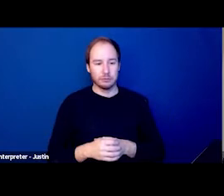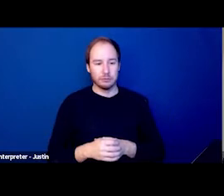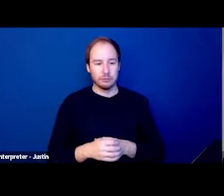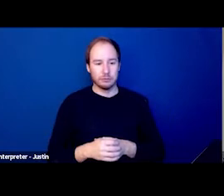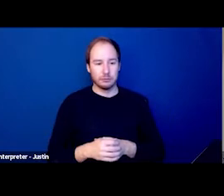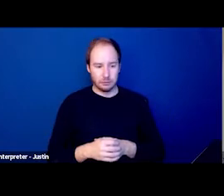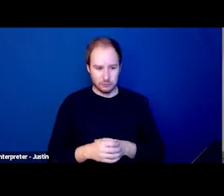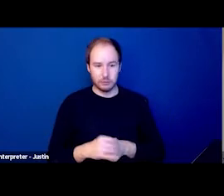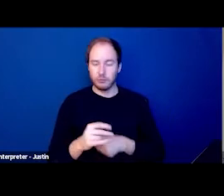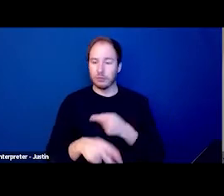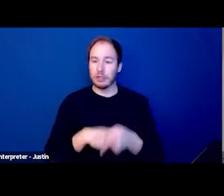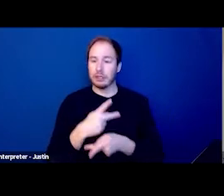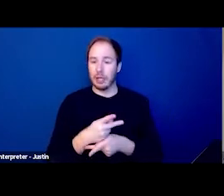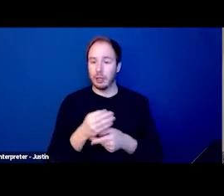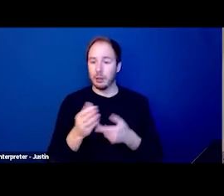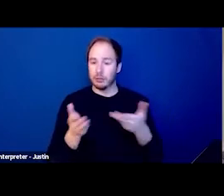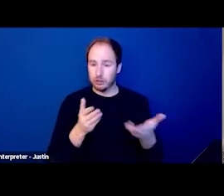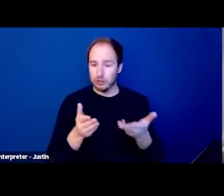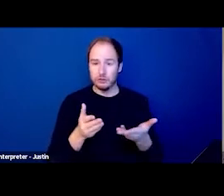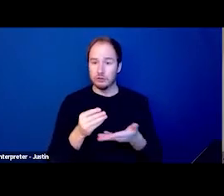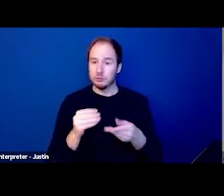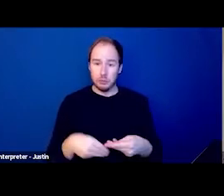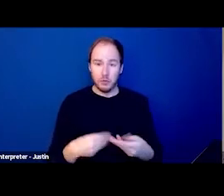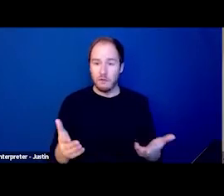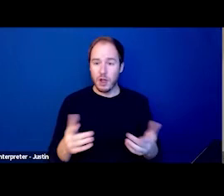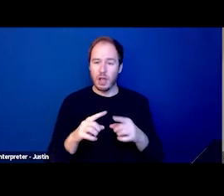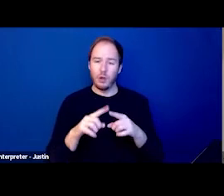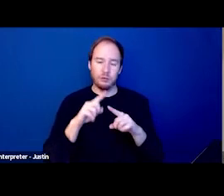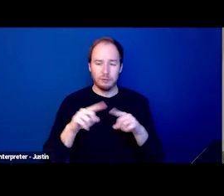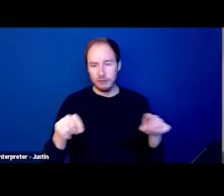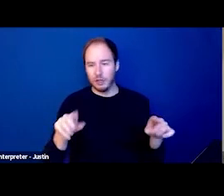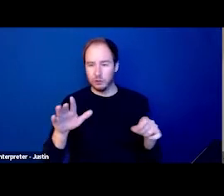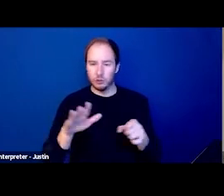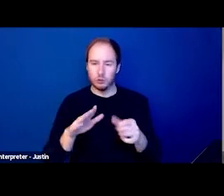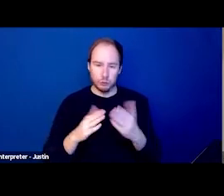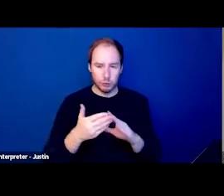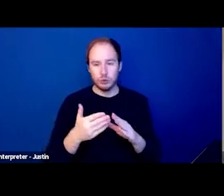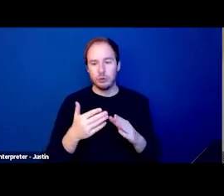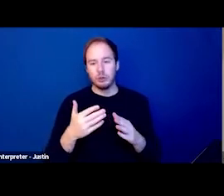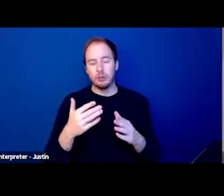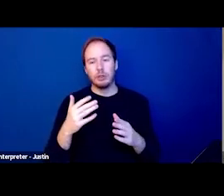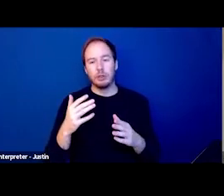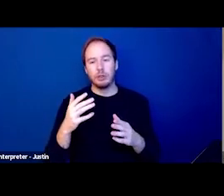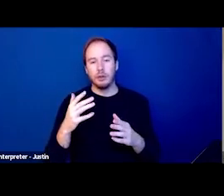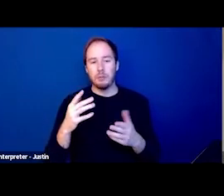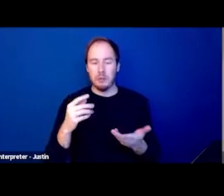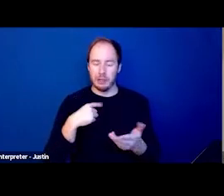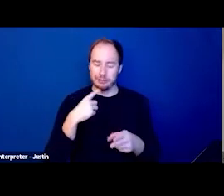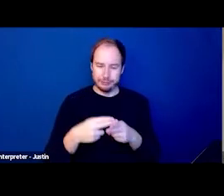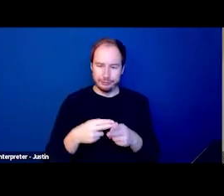So the types of assistance provided vary by community. I know that I talked about that a lot on the last slide, but I think it's really important